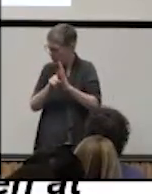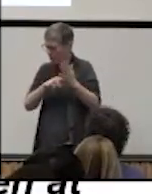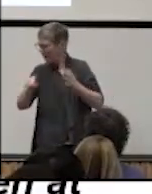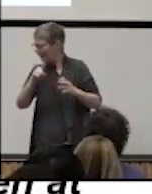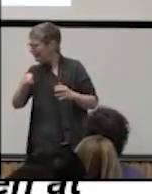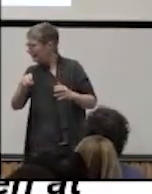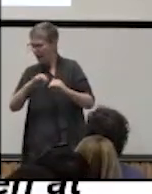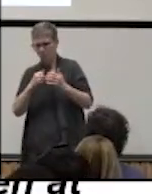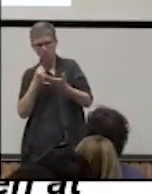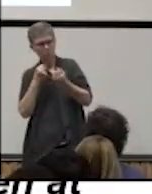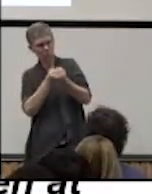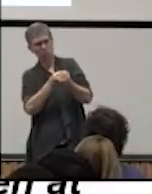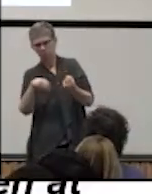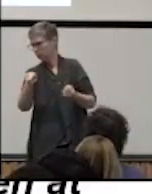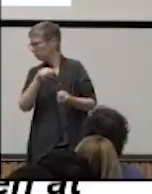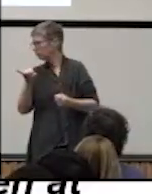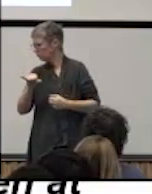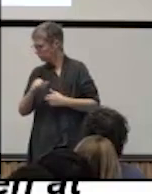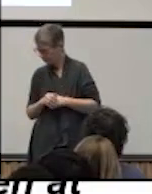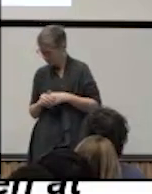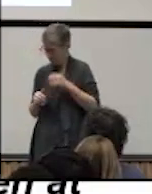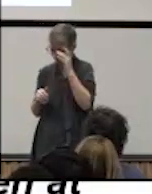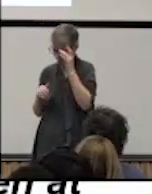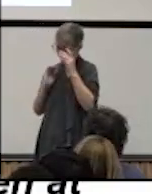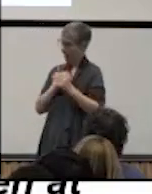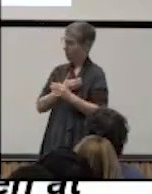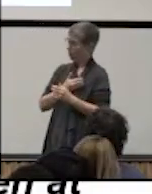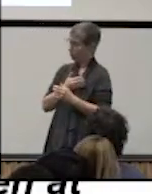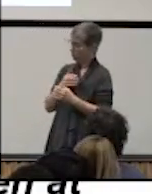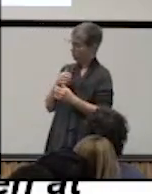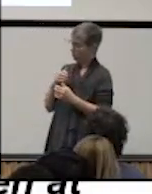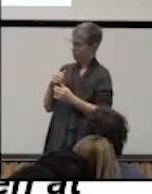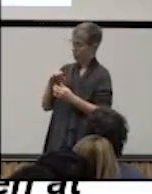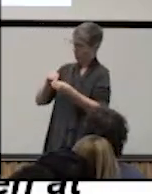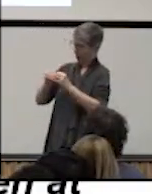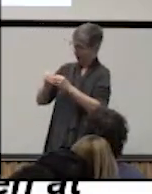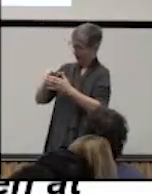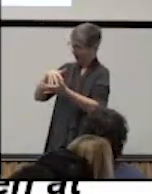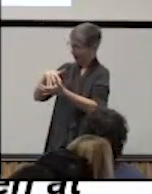And how can we help them? In our quantitative study, we're looking